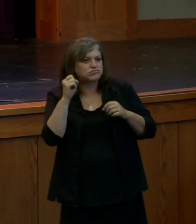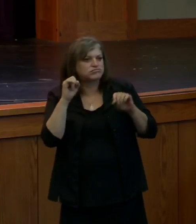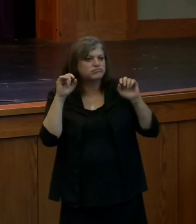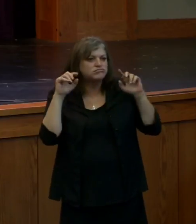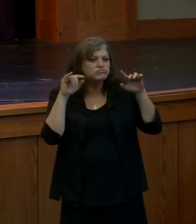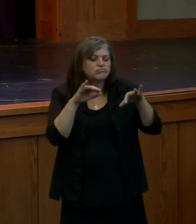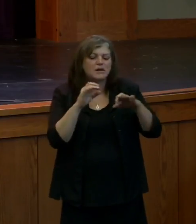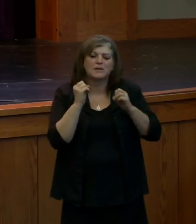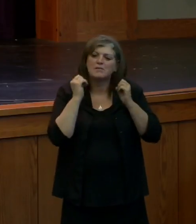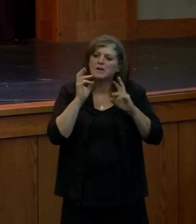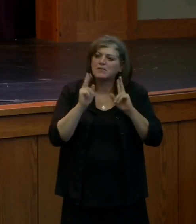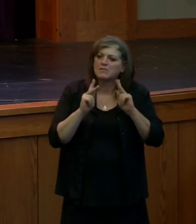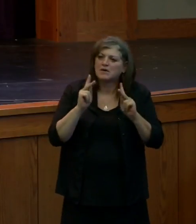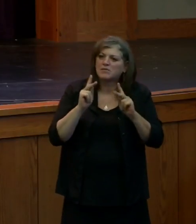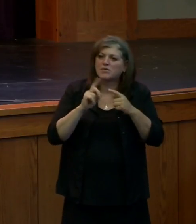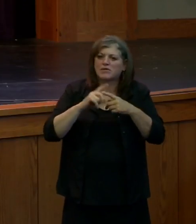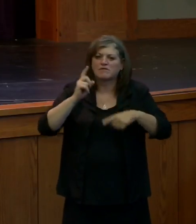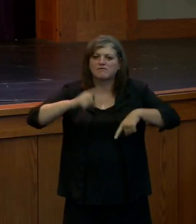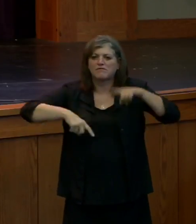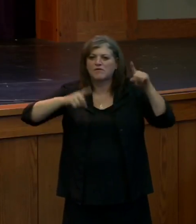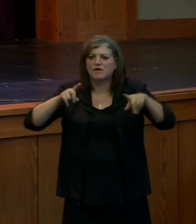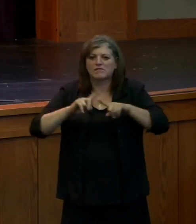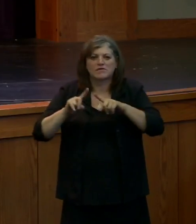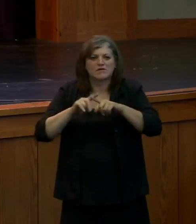NUMBER OF PEOPLE AND THE VARIETY OF ORGANIZATIONS THAT HAVE COME